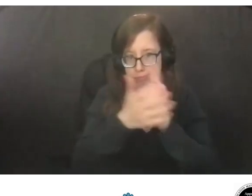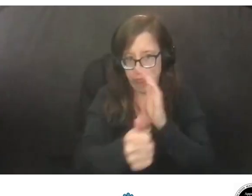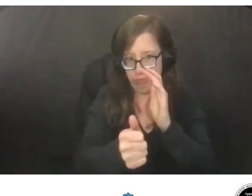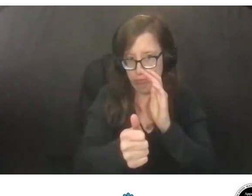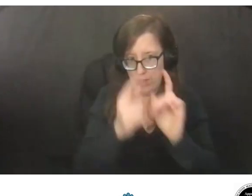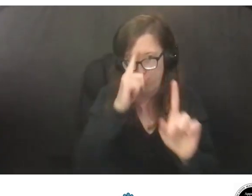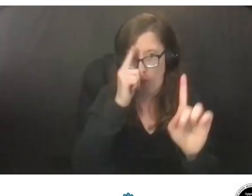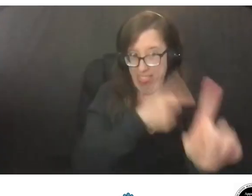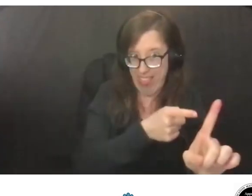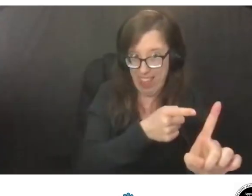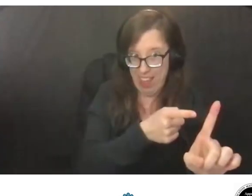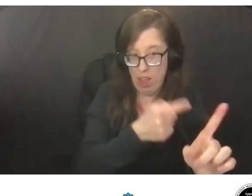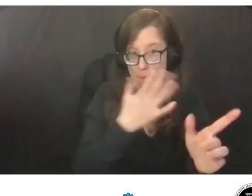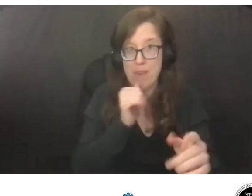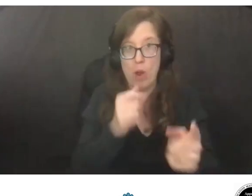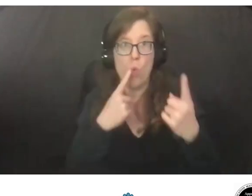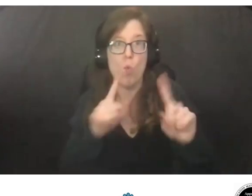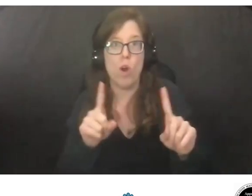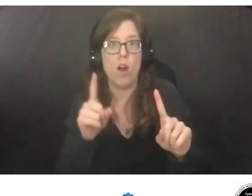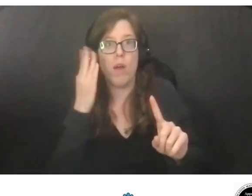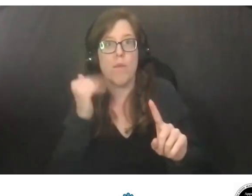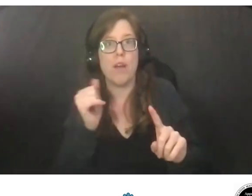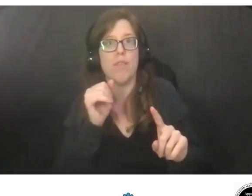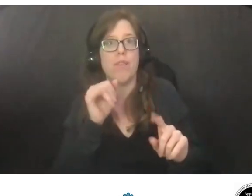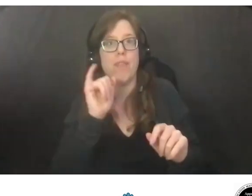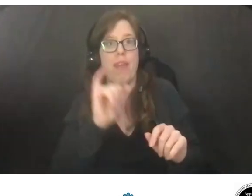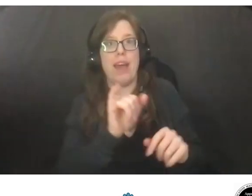is not going to work because of the impairment in the other.